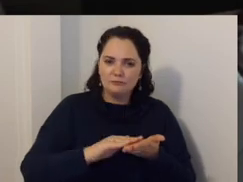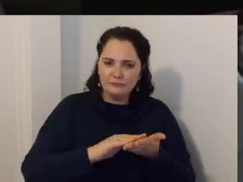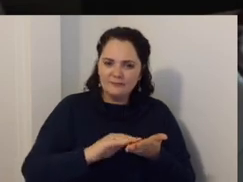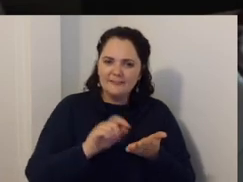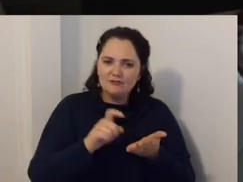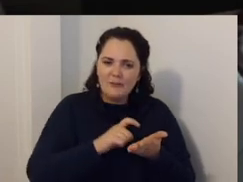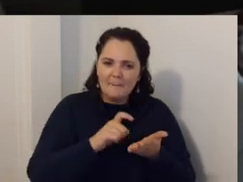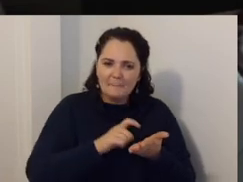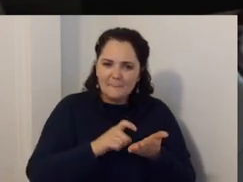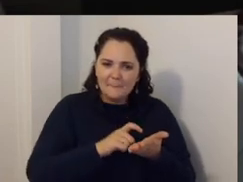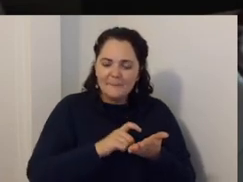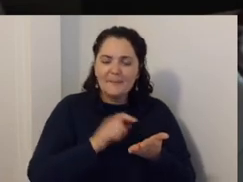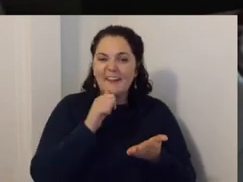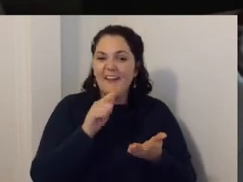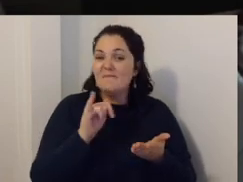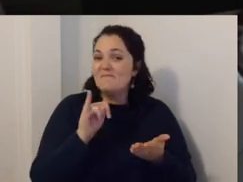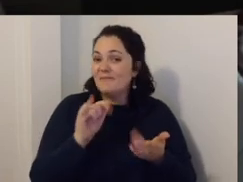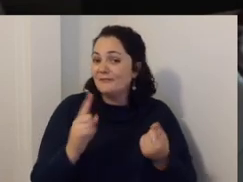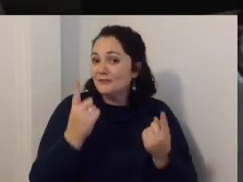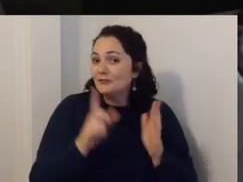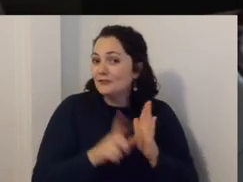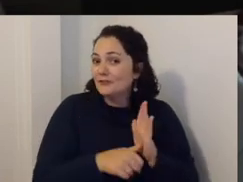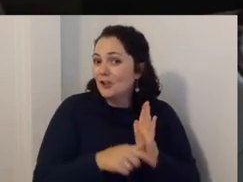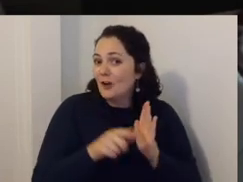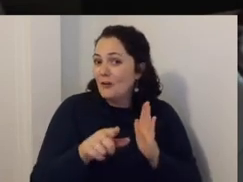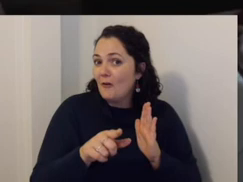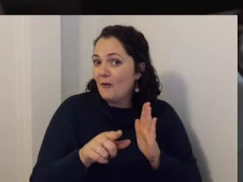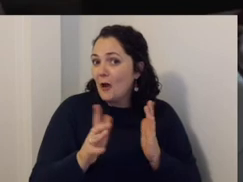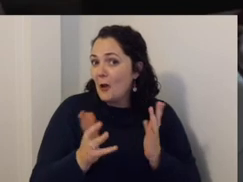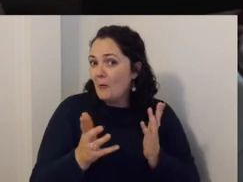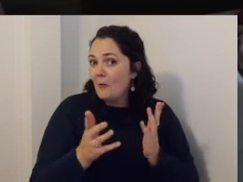different way of drawing if you haven't used that before, any of you out there who've used